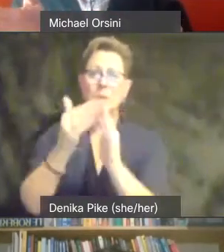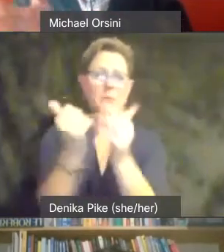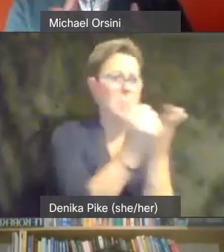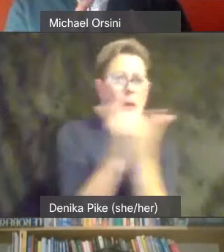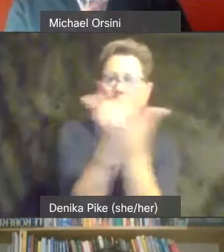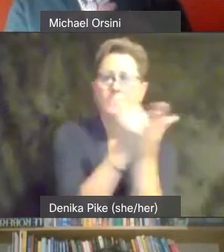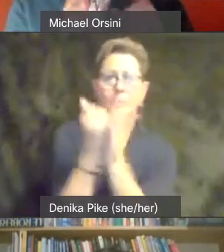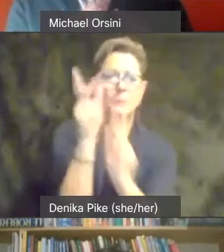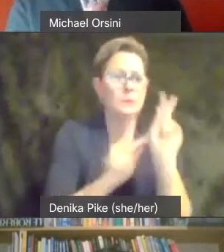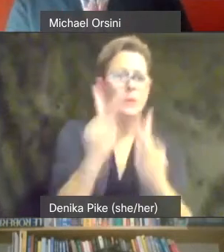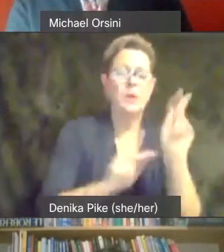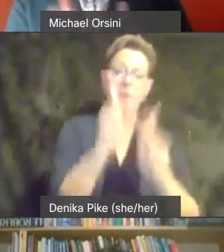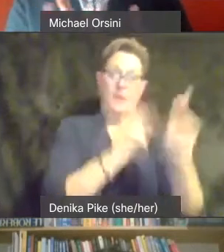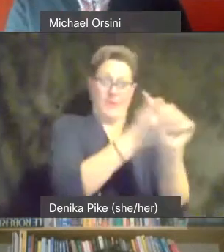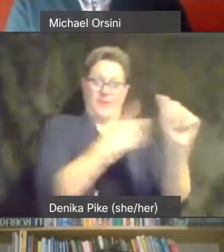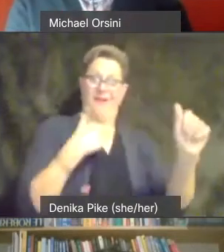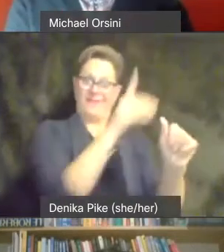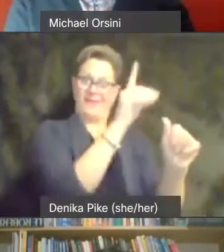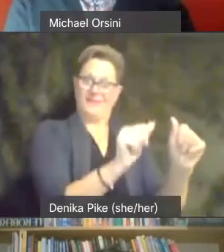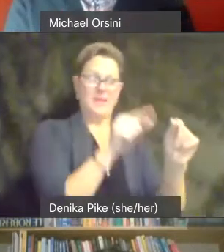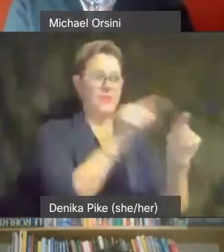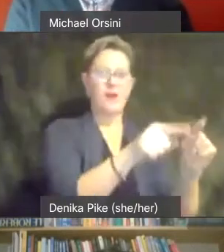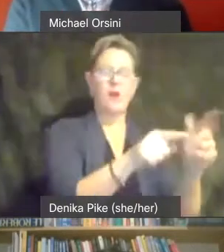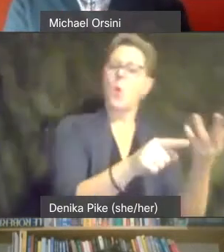Folks with disabilities that really kind of led the way in that regard. So.